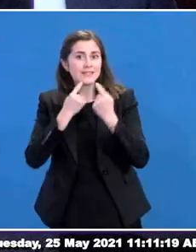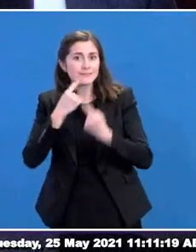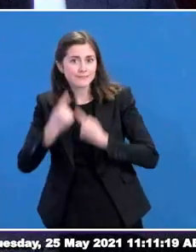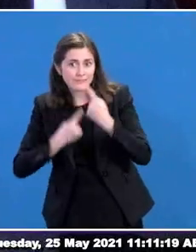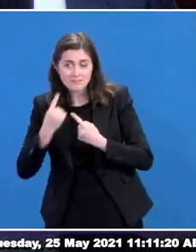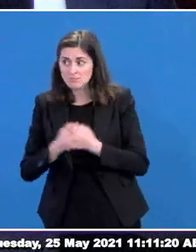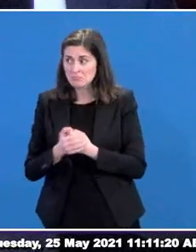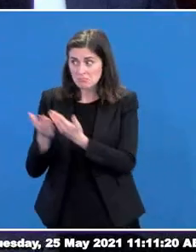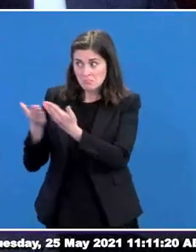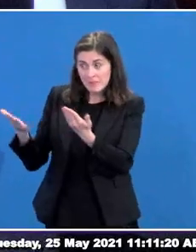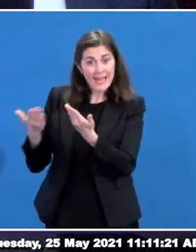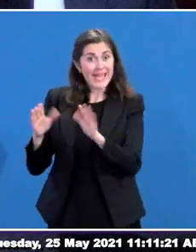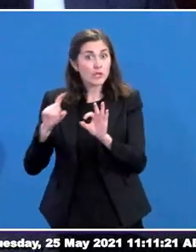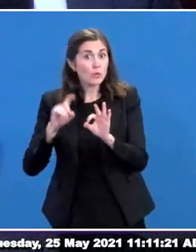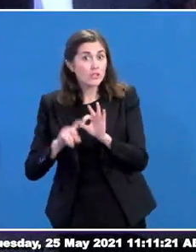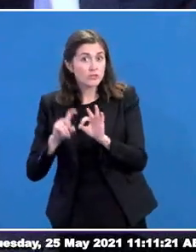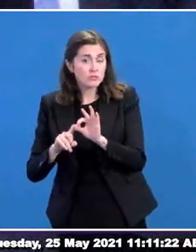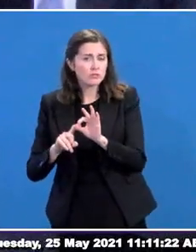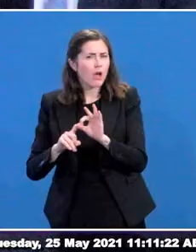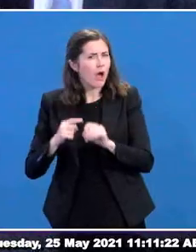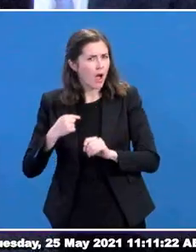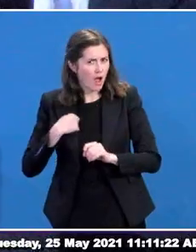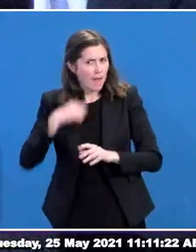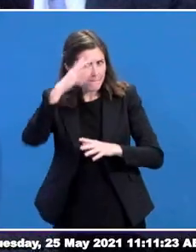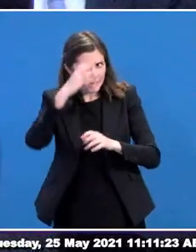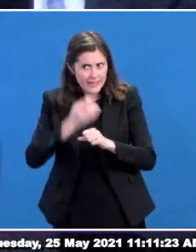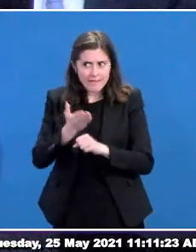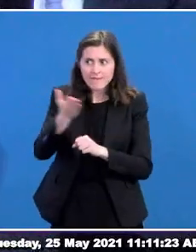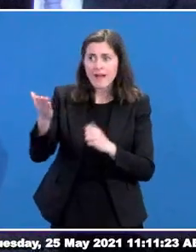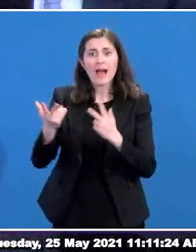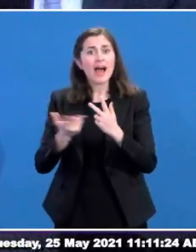I understand that any questions that the parties with leave wish to ask